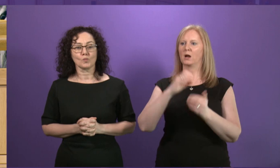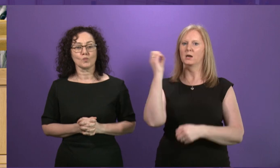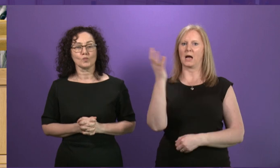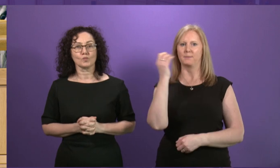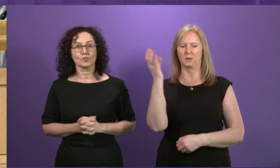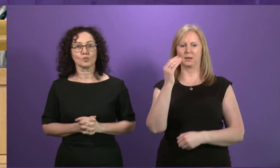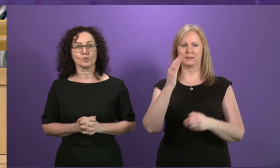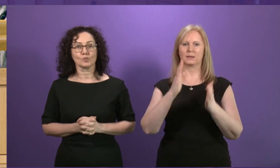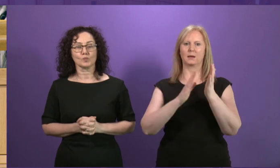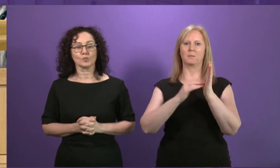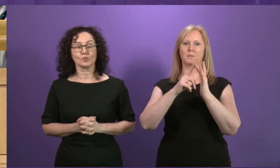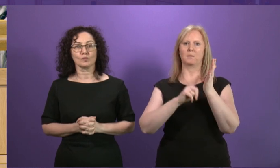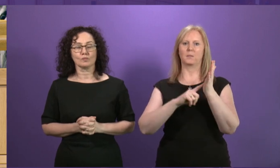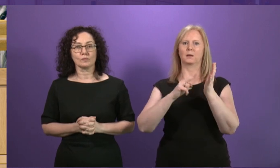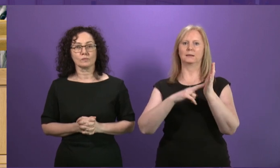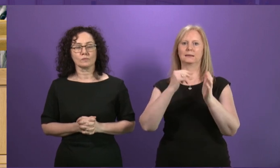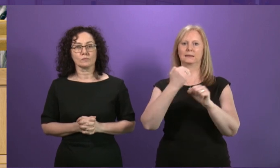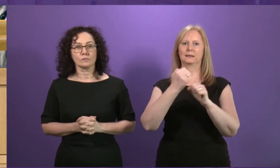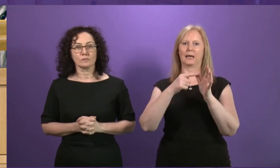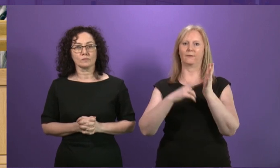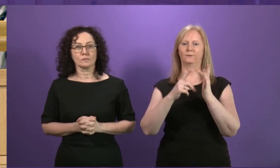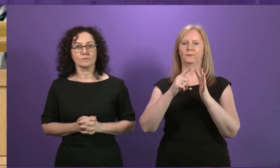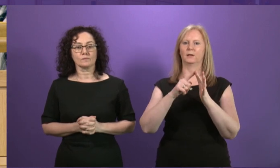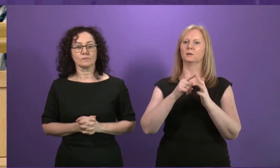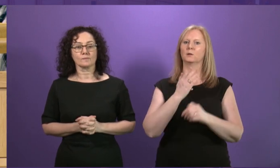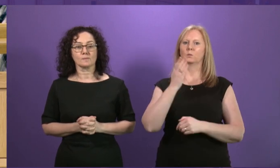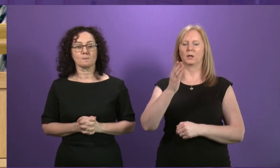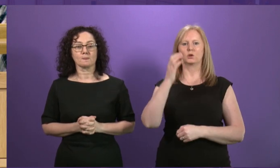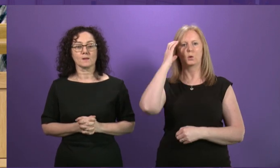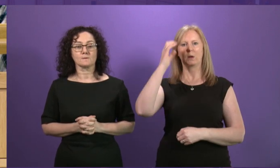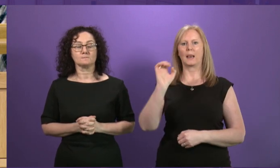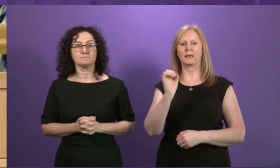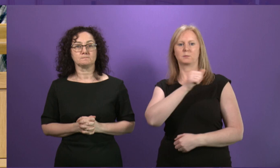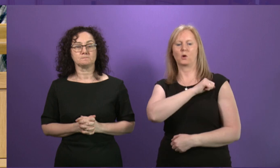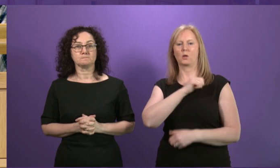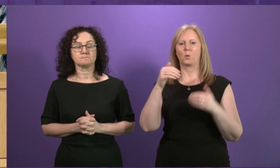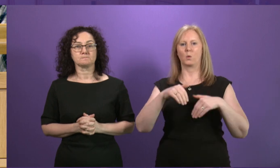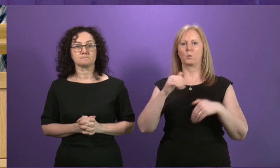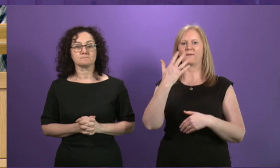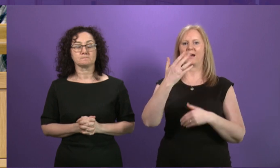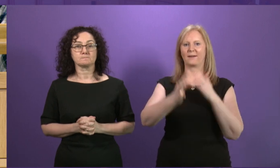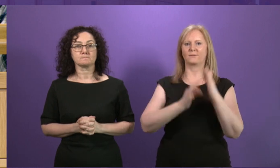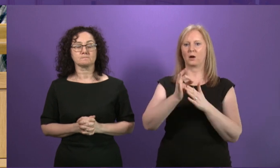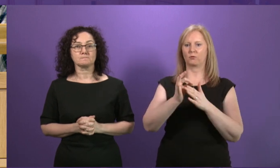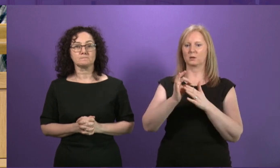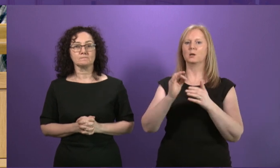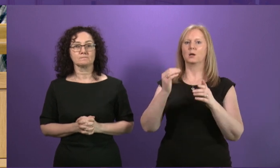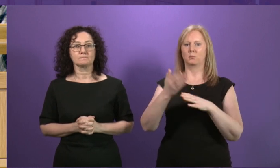which he was taken to the Queen Elizabeth university hospital, where he waited a further five hours before he was seen by a doctor. He spent the night in the receiving unit,